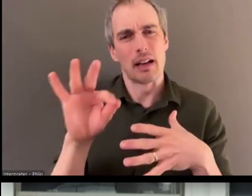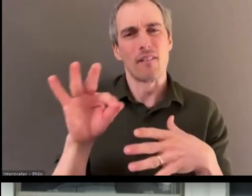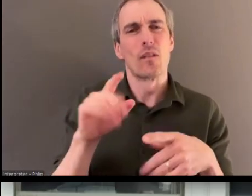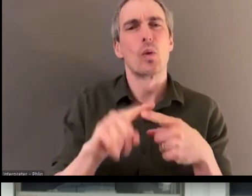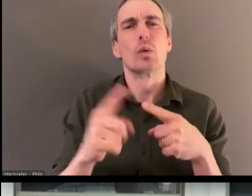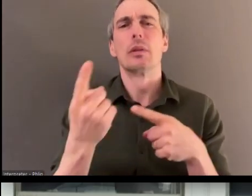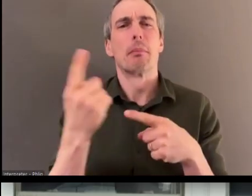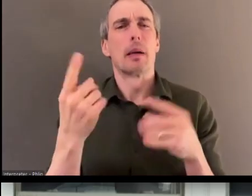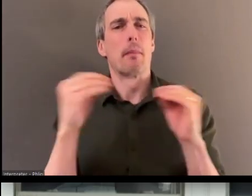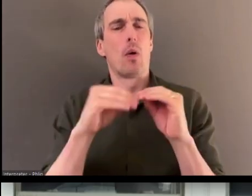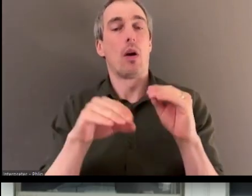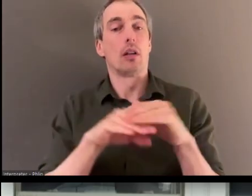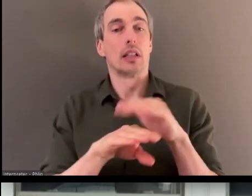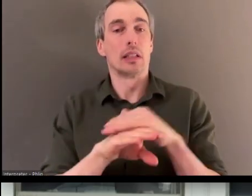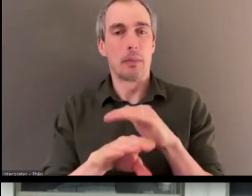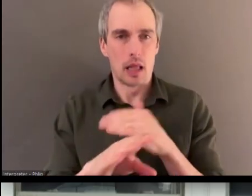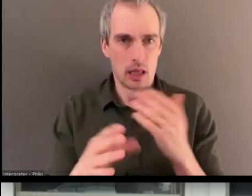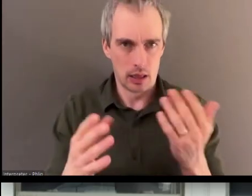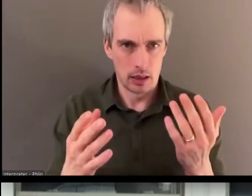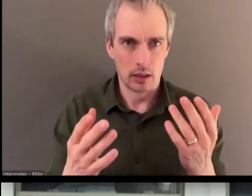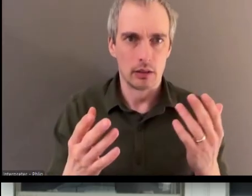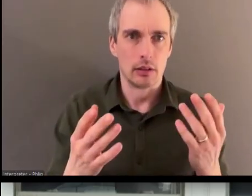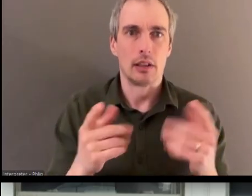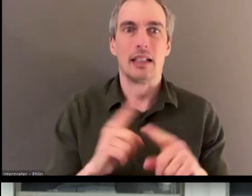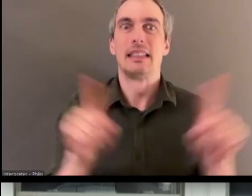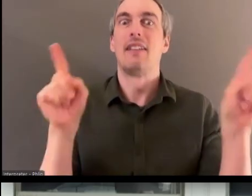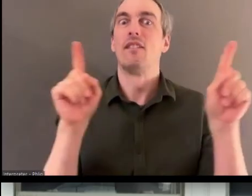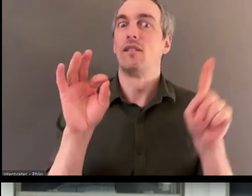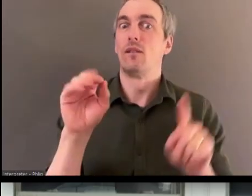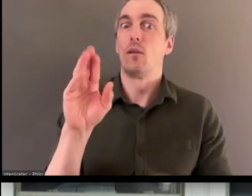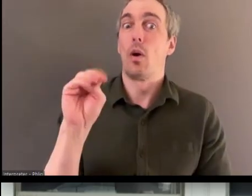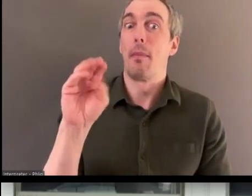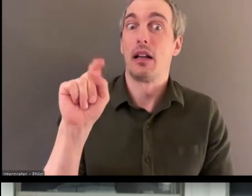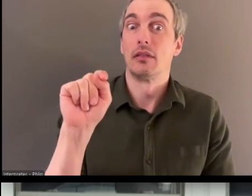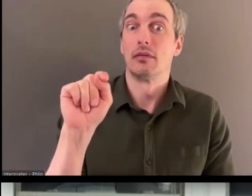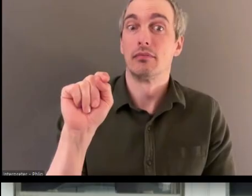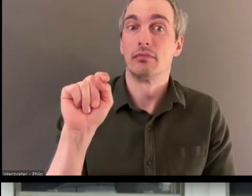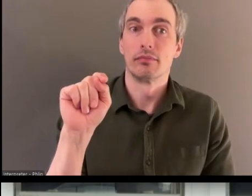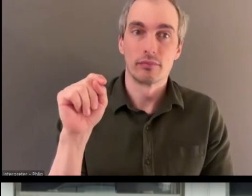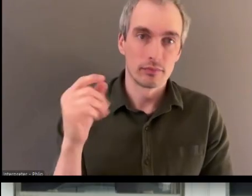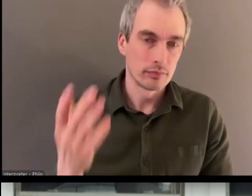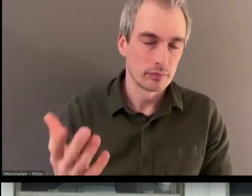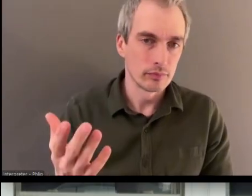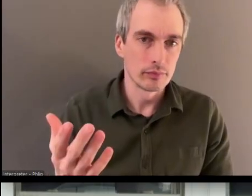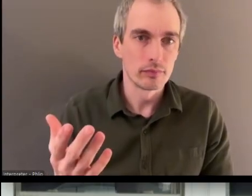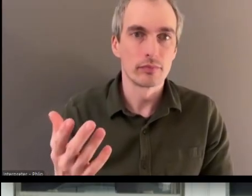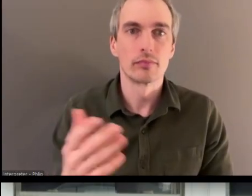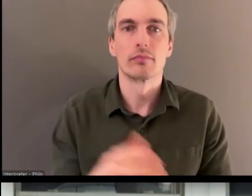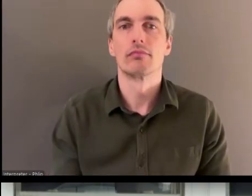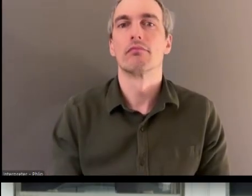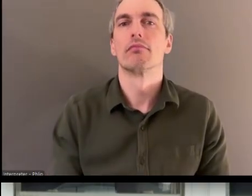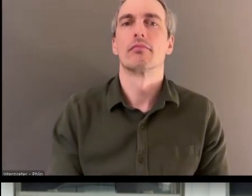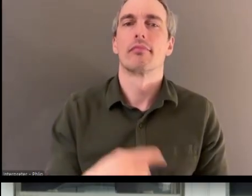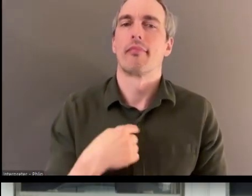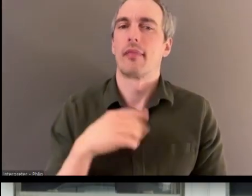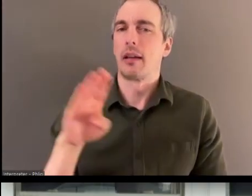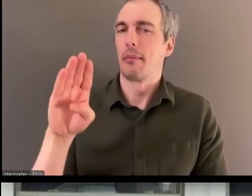So we are looking at different formats. And I was kind of biased because I've been using Markdown for many years. And I knew that Markdown was going to be answered.